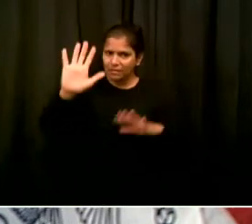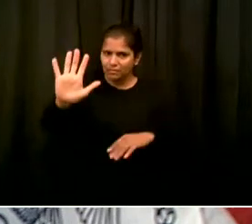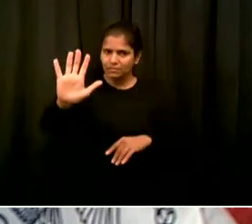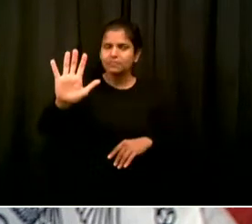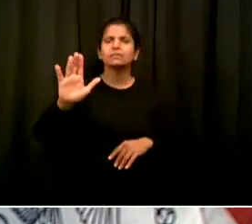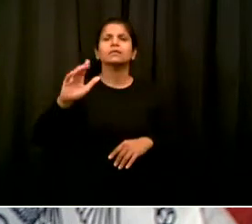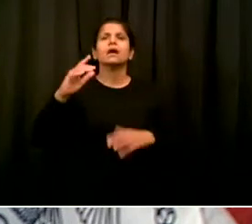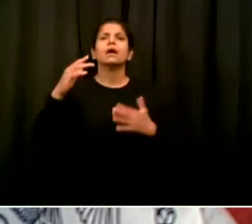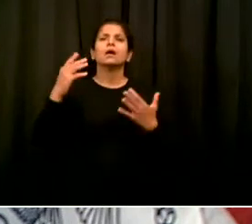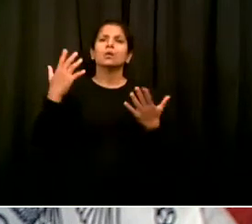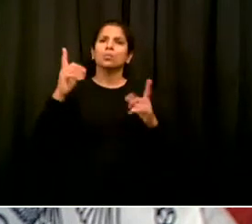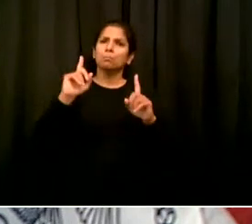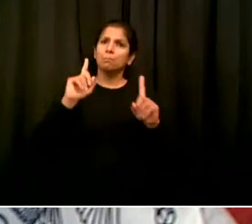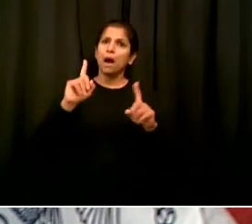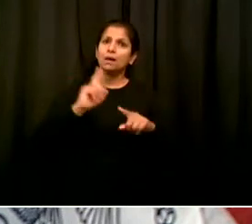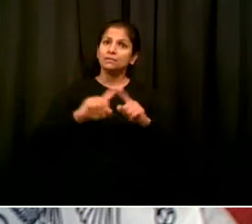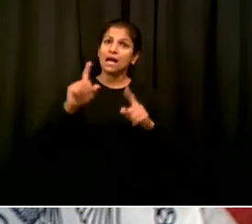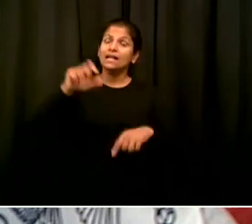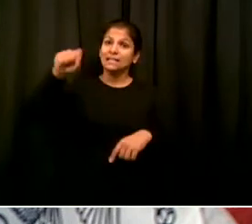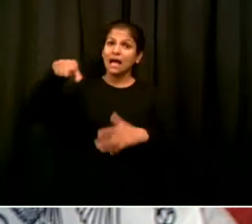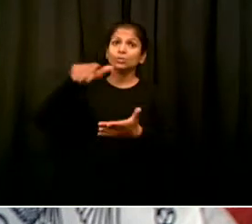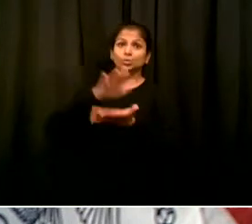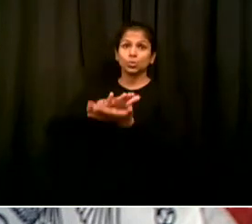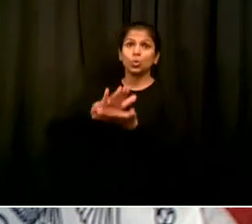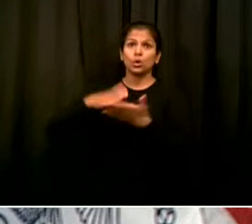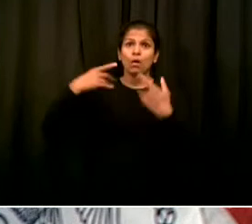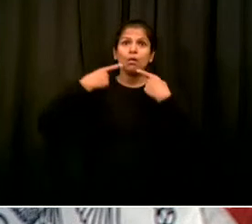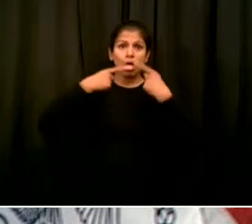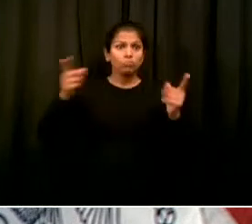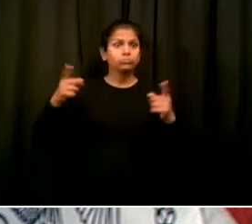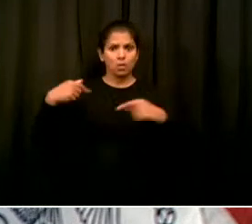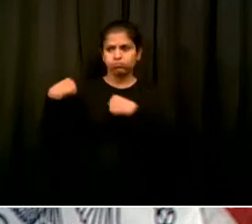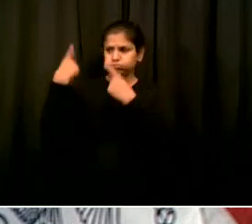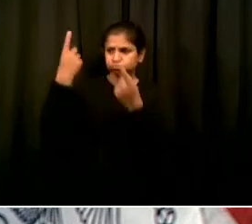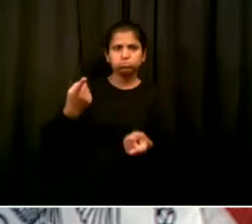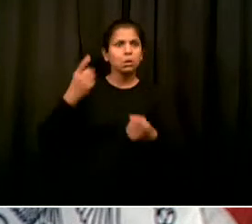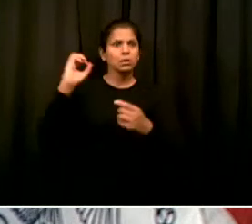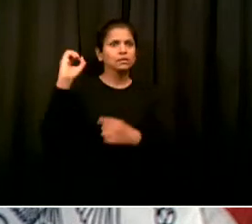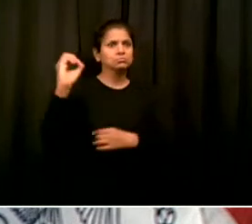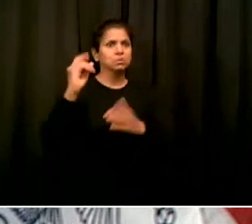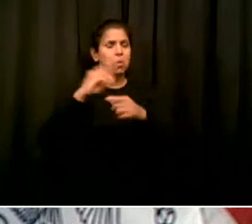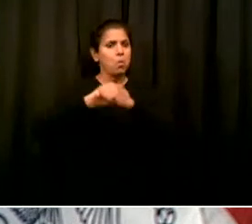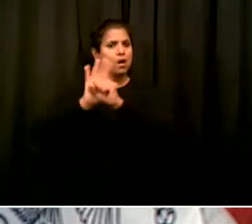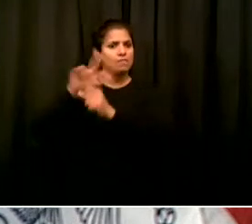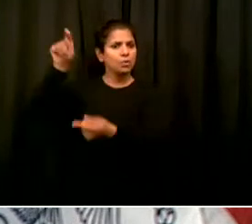INTERNATIONAL TREAT OUR SCHOOLS GOING FORWARD GIVEN THE FACT THEY HAVE BEEN SO SUCCESSFUL IN LIMITING THIS